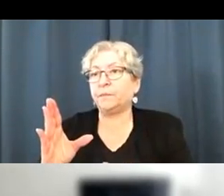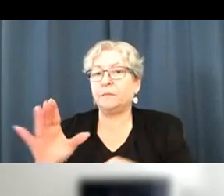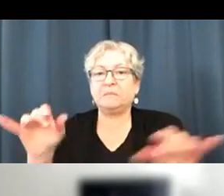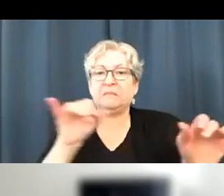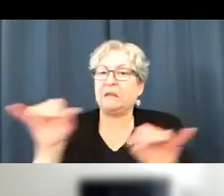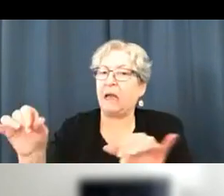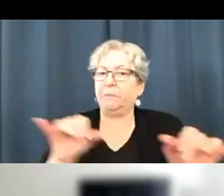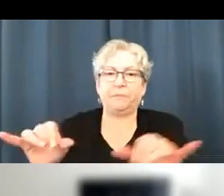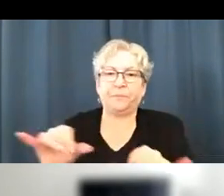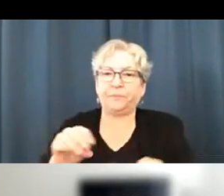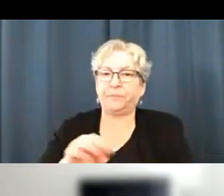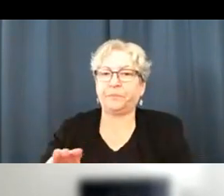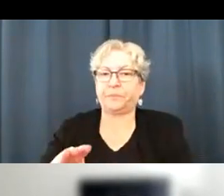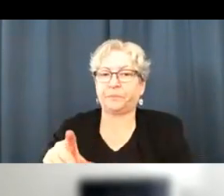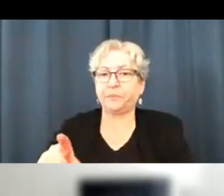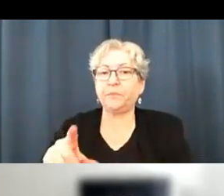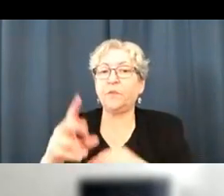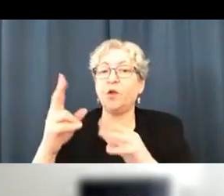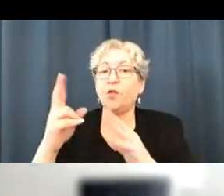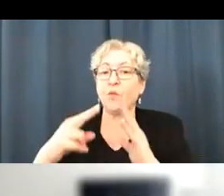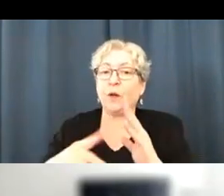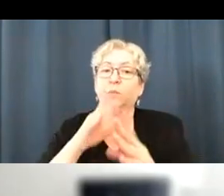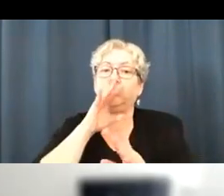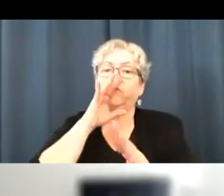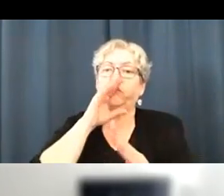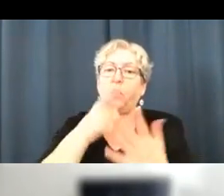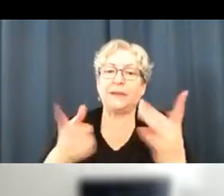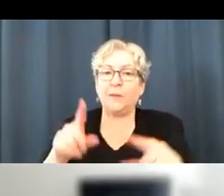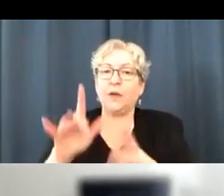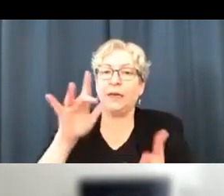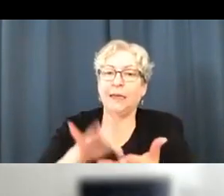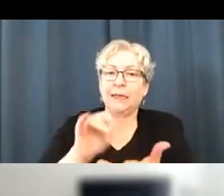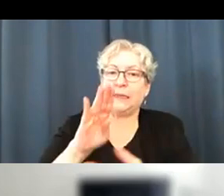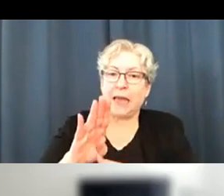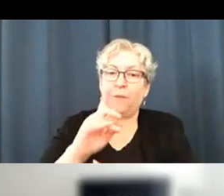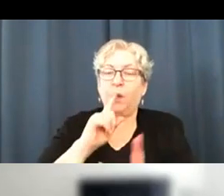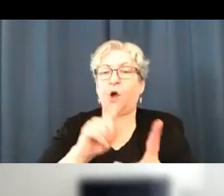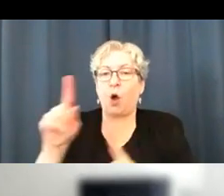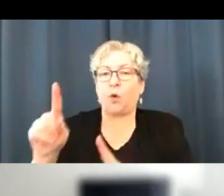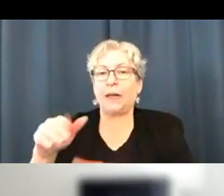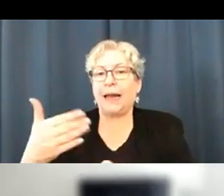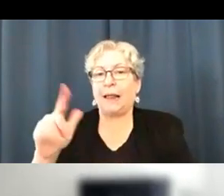It's just the screen editor will speak what's as happening as you go. So, you press the Tab key, it's gonna take you to the next link, it's gonna take you to the next button,